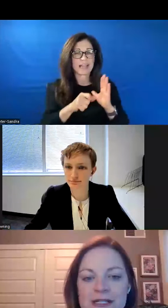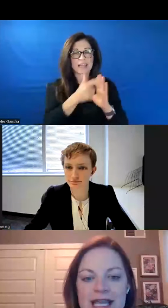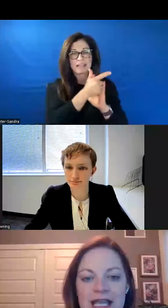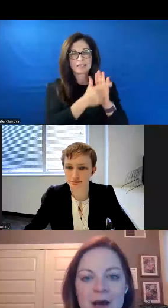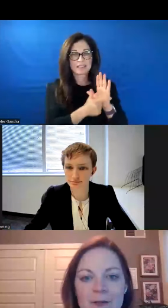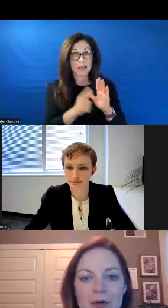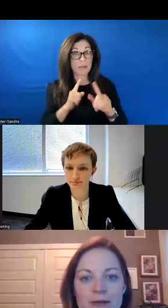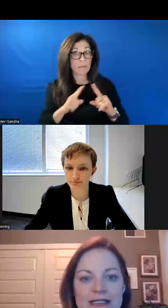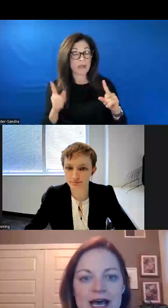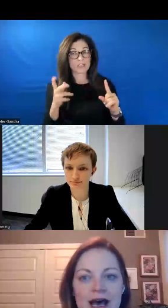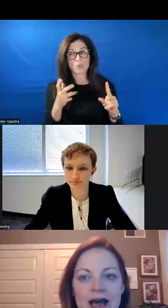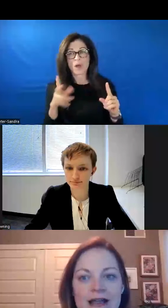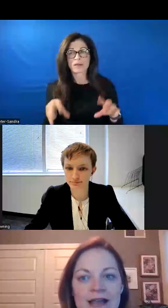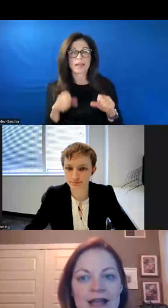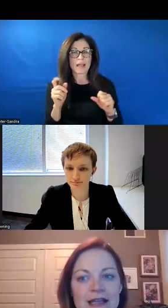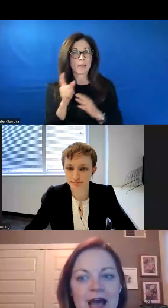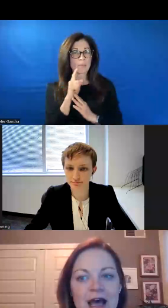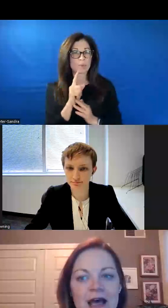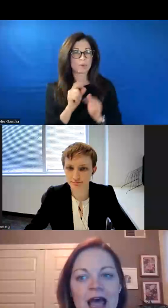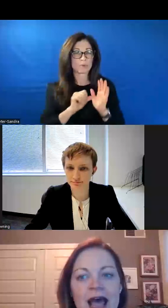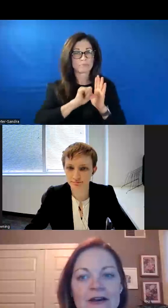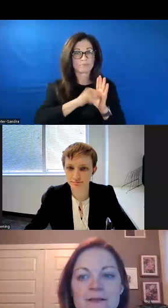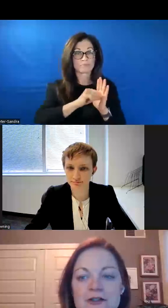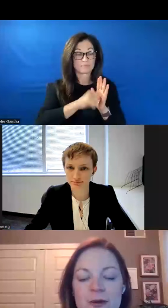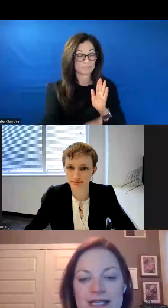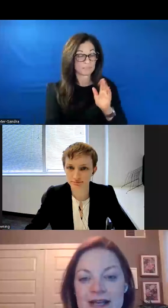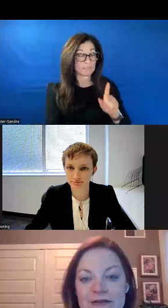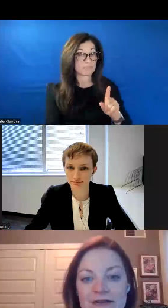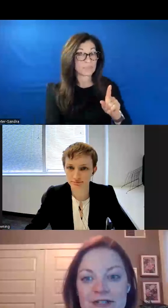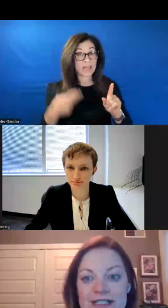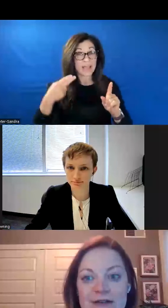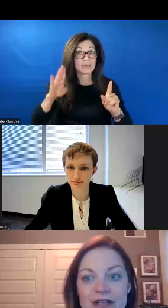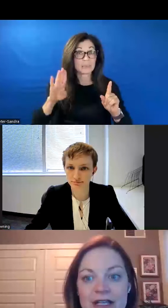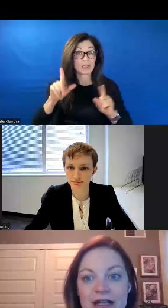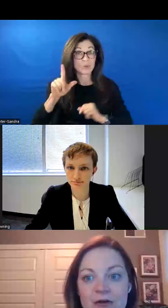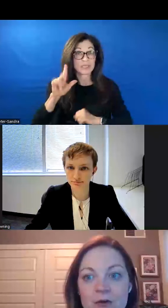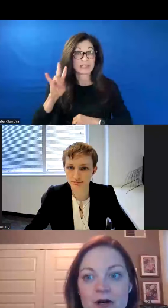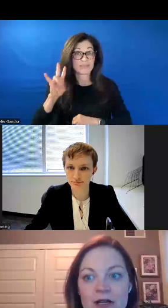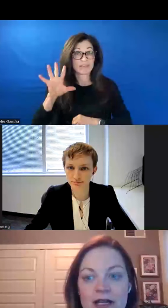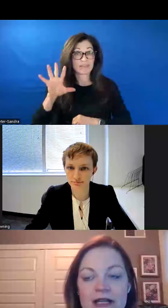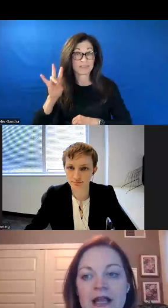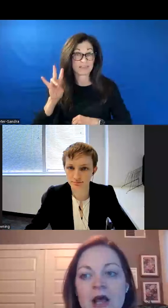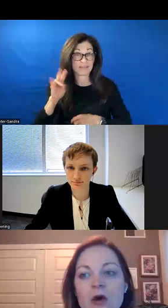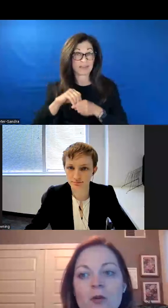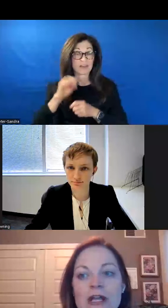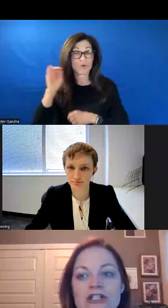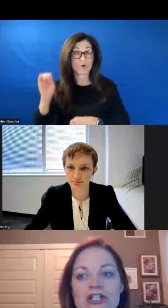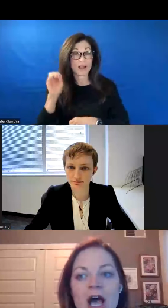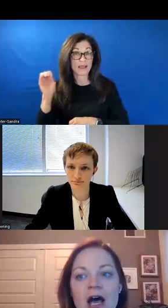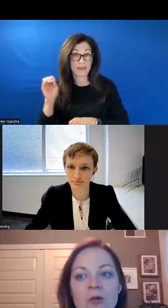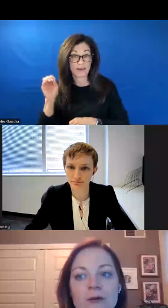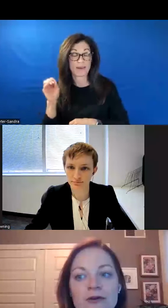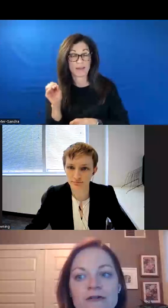I AM GOING TO HIGHLIGHT HOUSE BILL 257 IN OREGON THAT WOULD